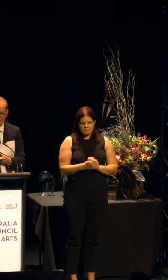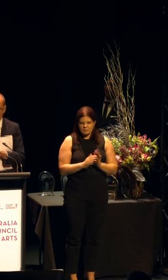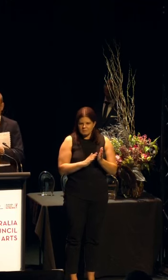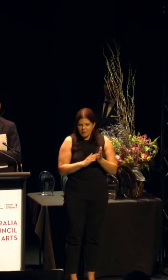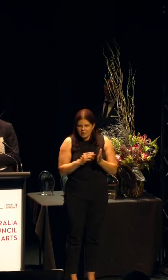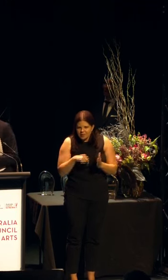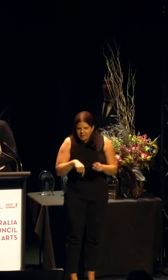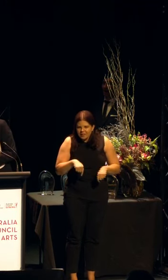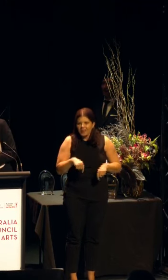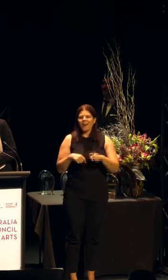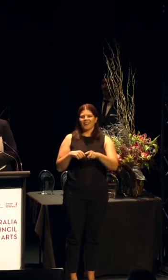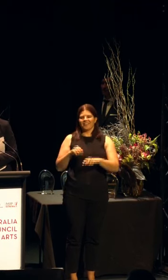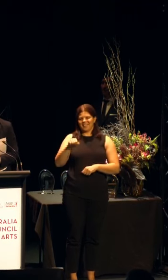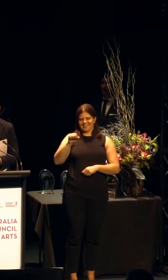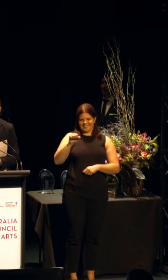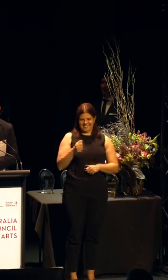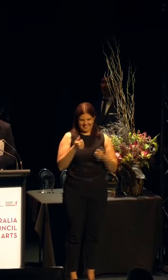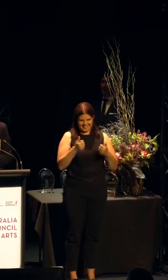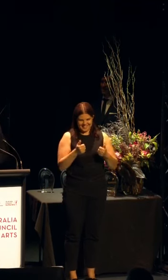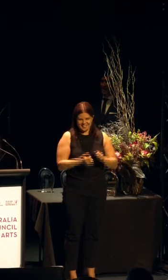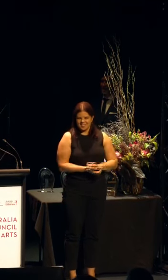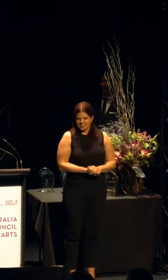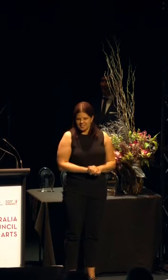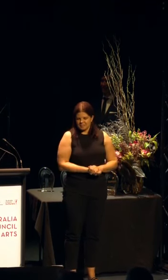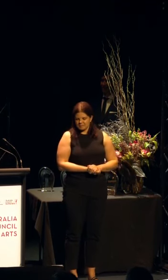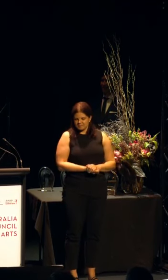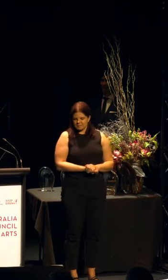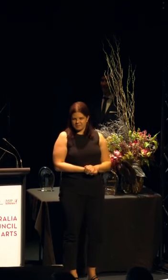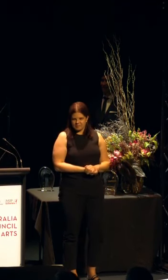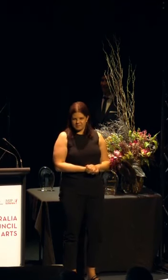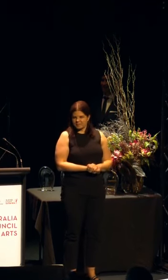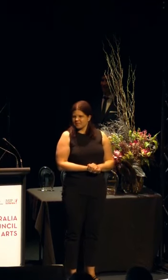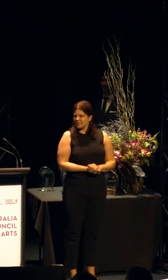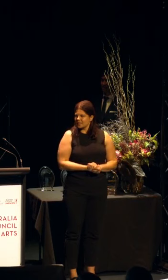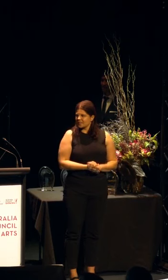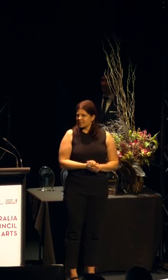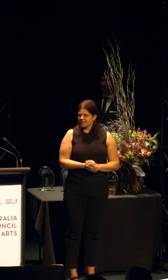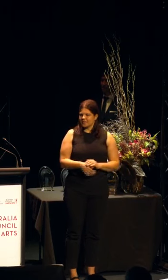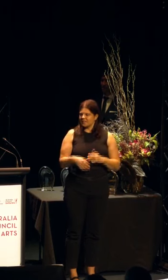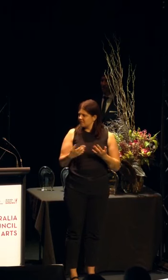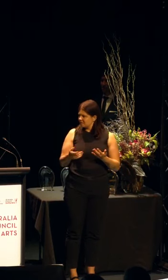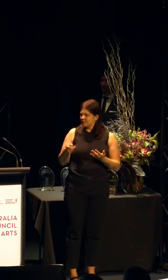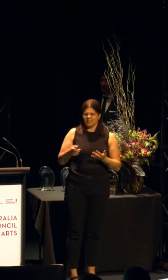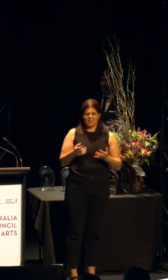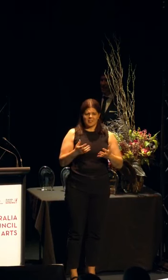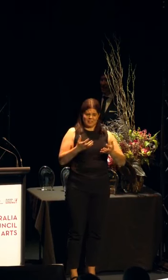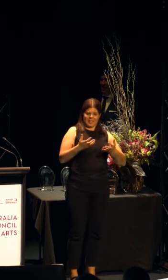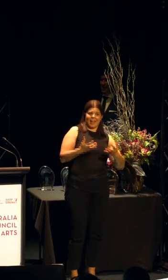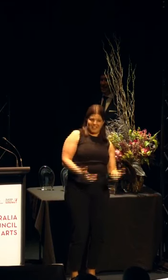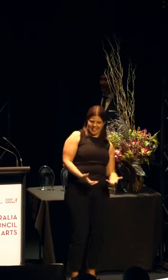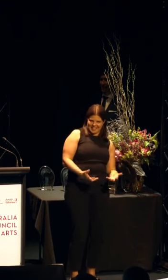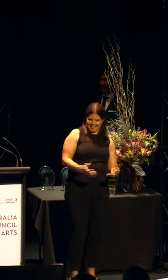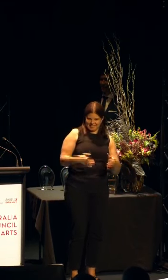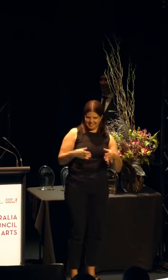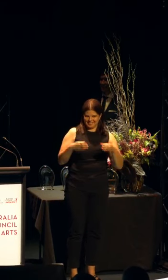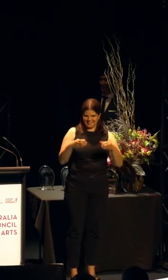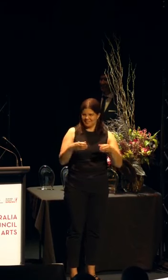Yes! Here we are. This is your incredibly heavy trophy. Oh, gosh.